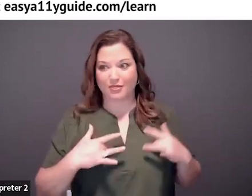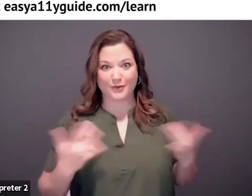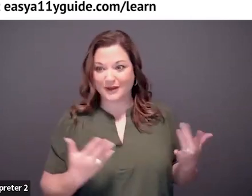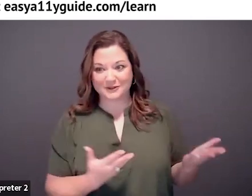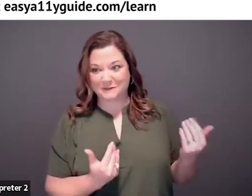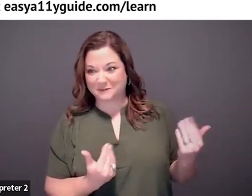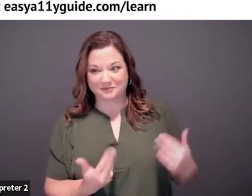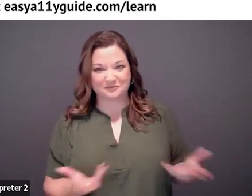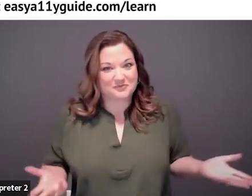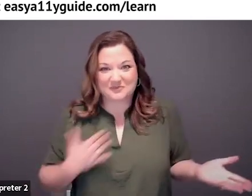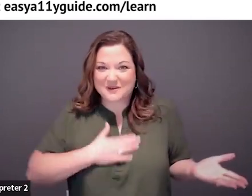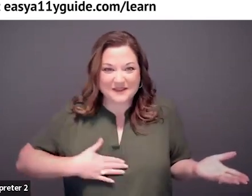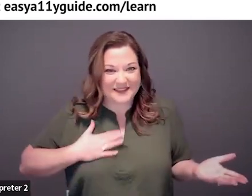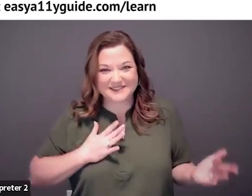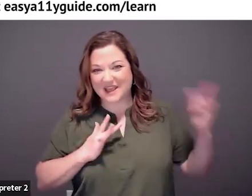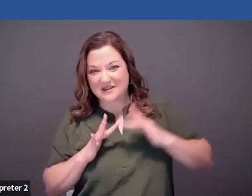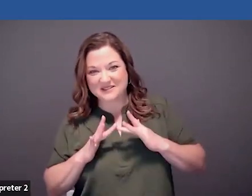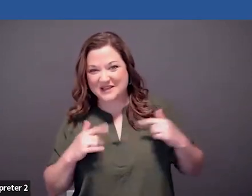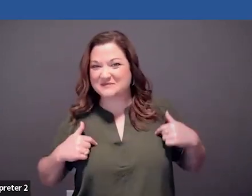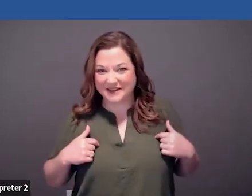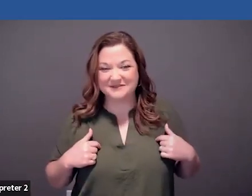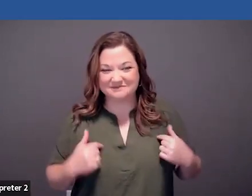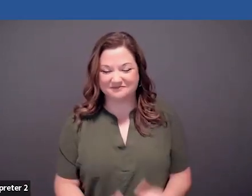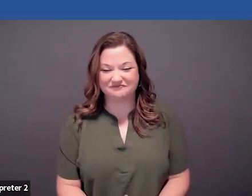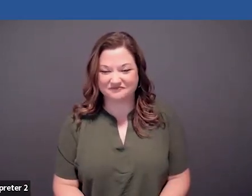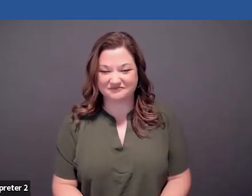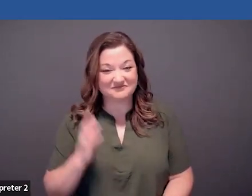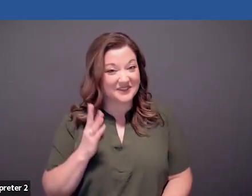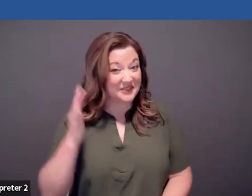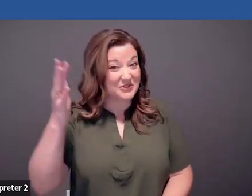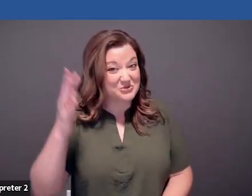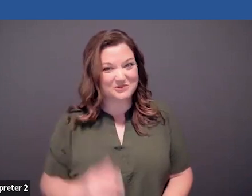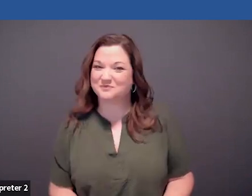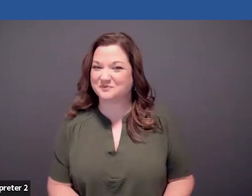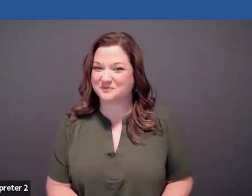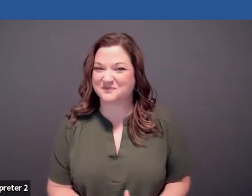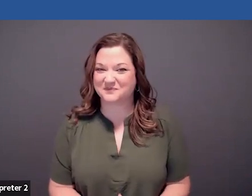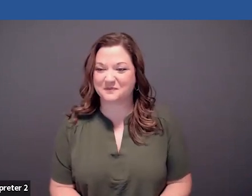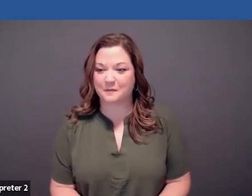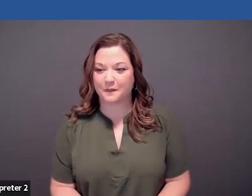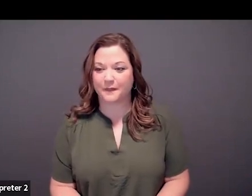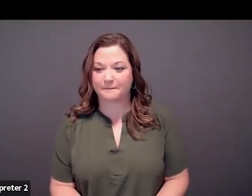Please feel free to contact me in the future. All right.